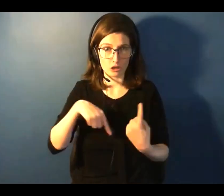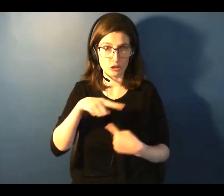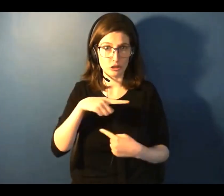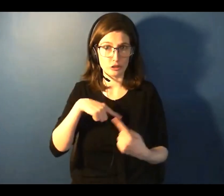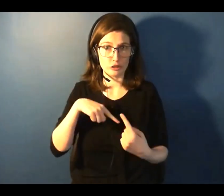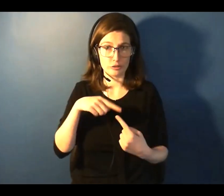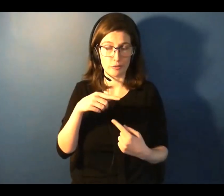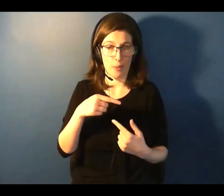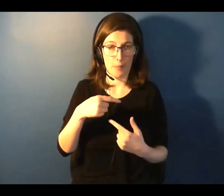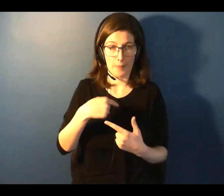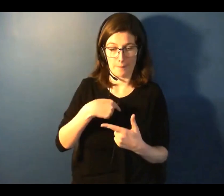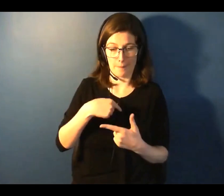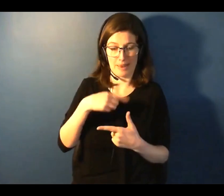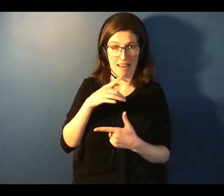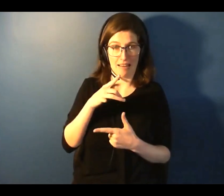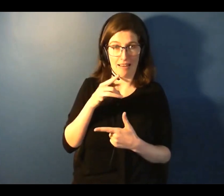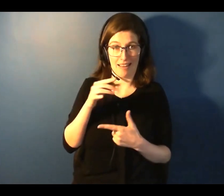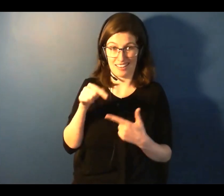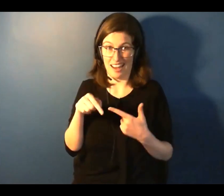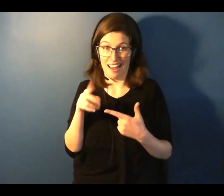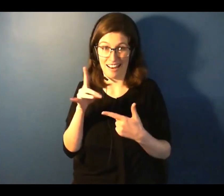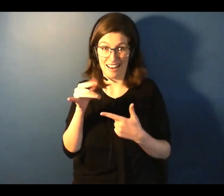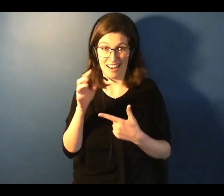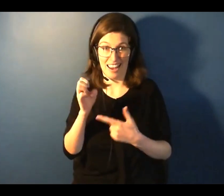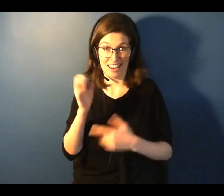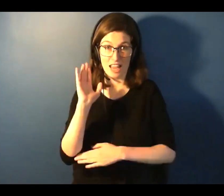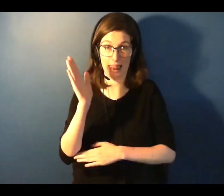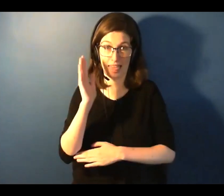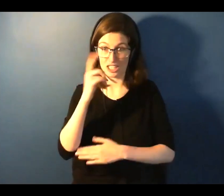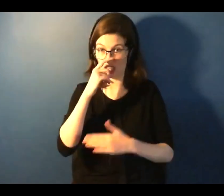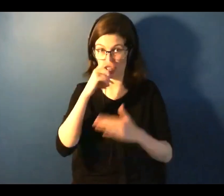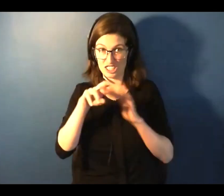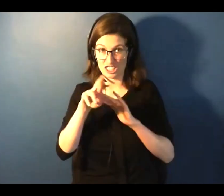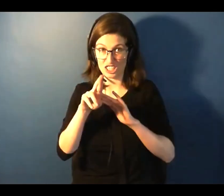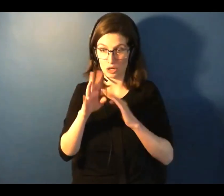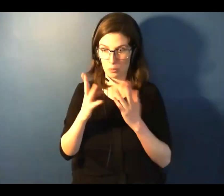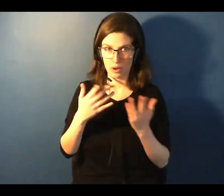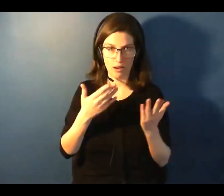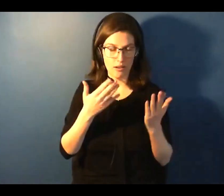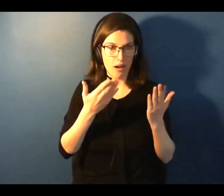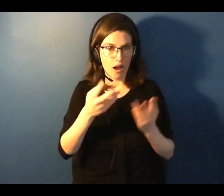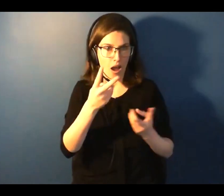I, in the work that we're doing, and for our students, and for people who want to think